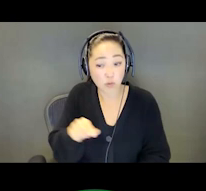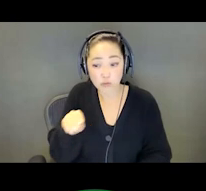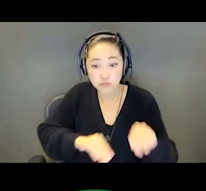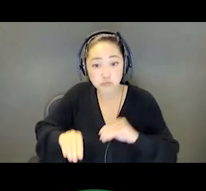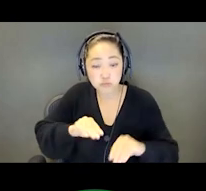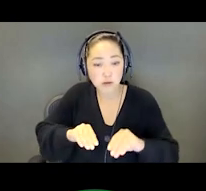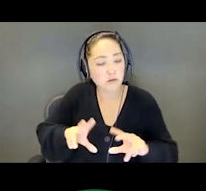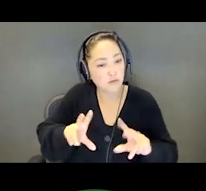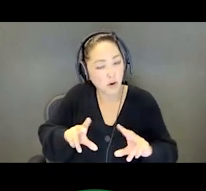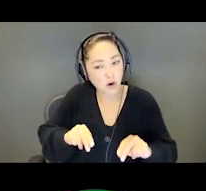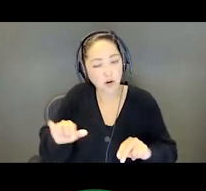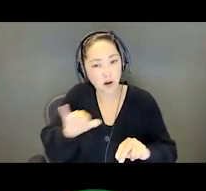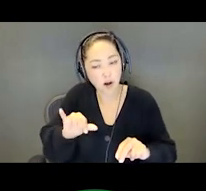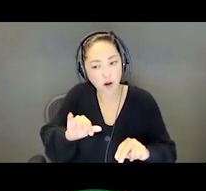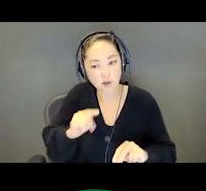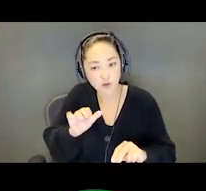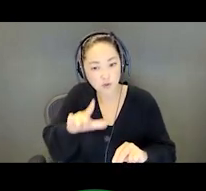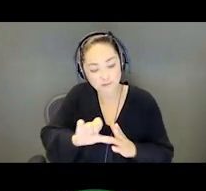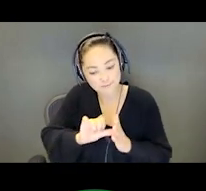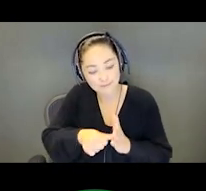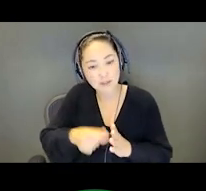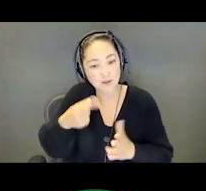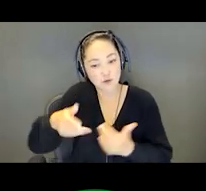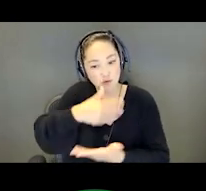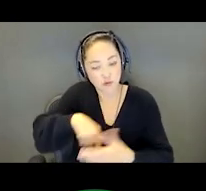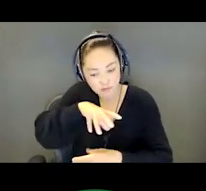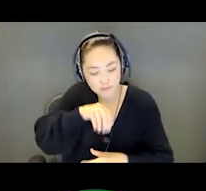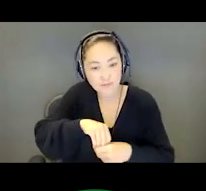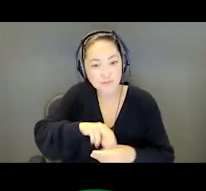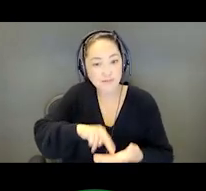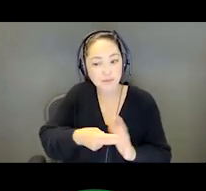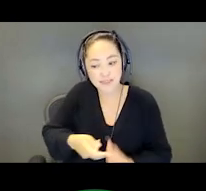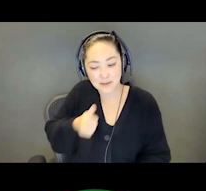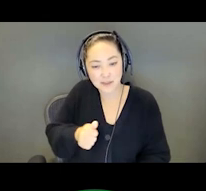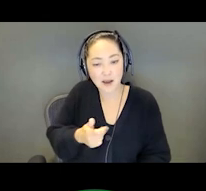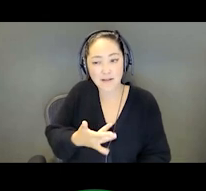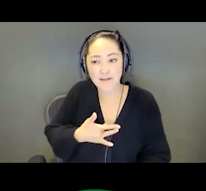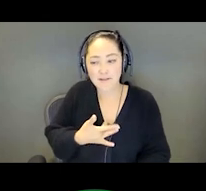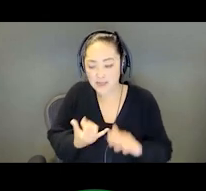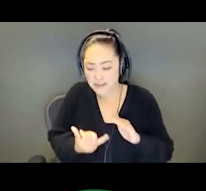It helps prevent loneliness by enabling people with limited mobility. To participate in outdoor